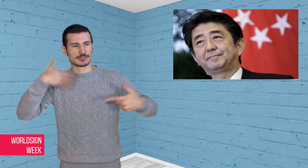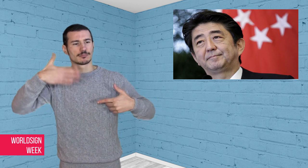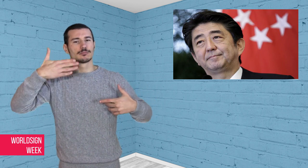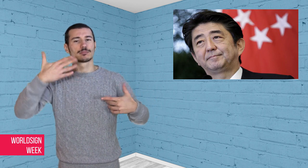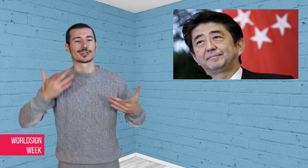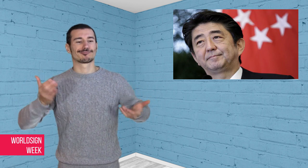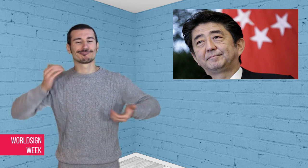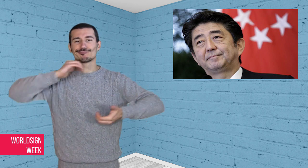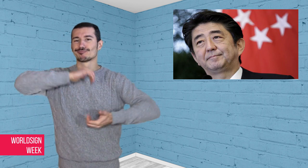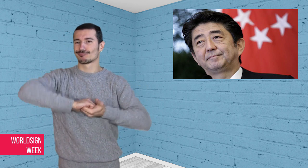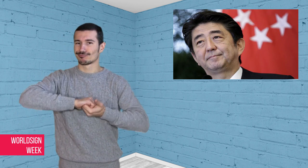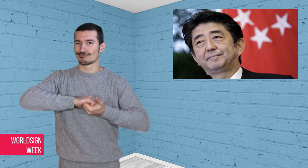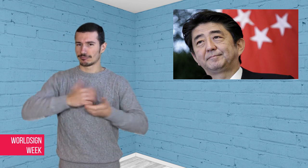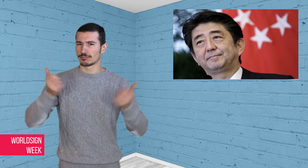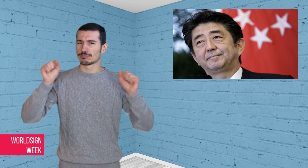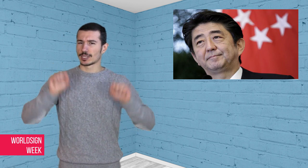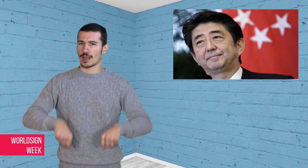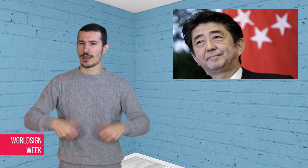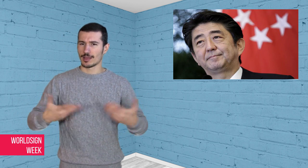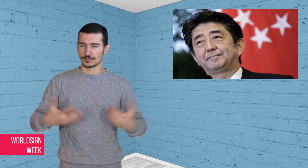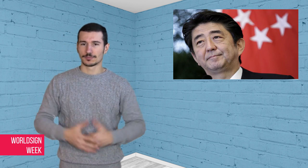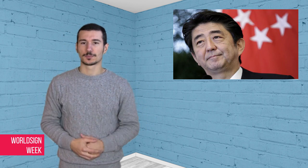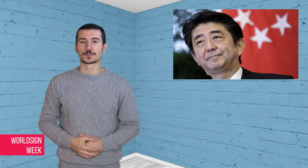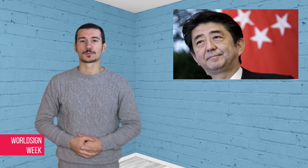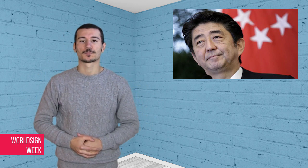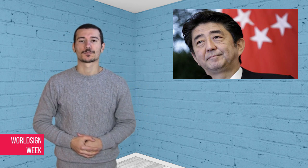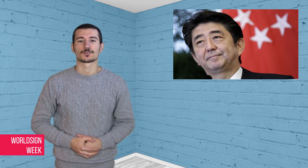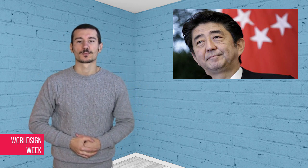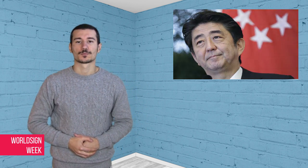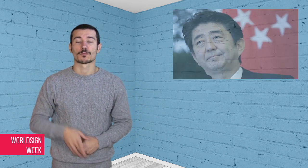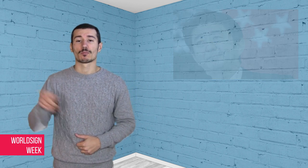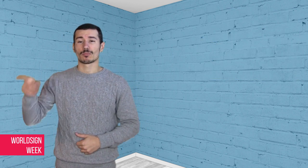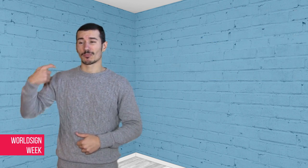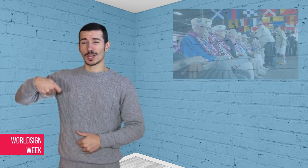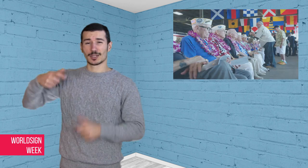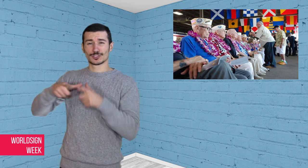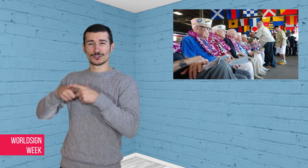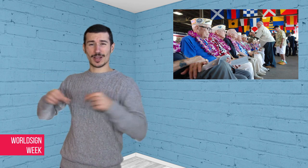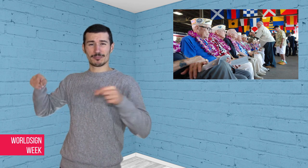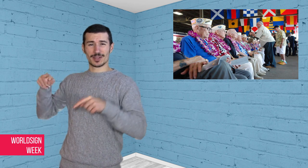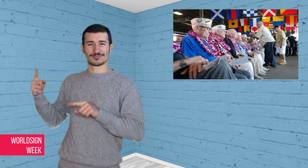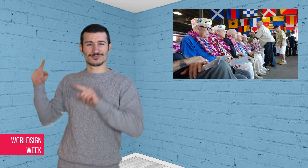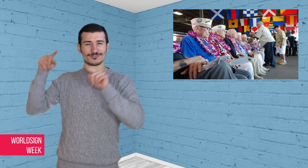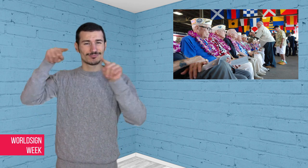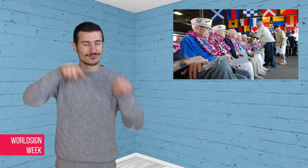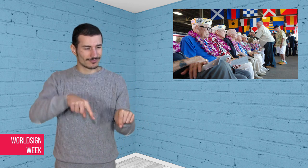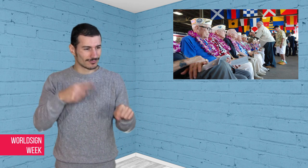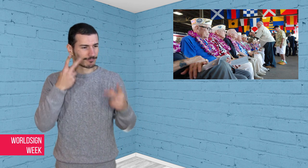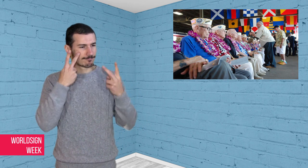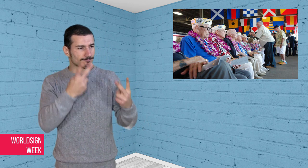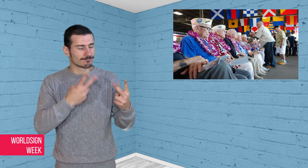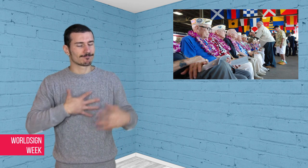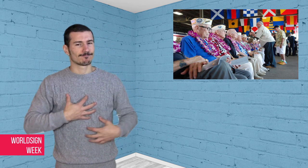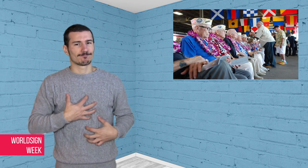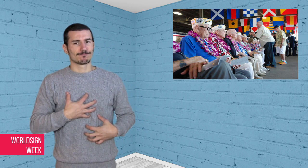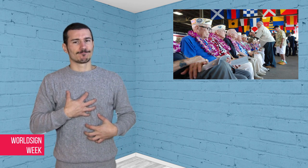Abe emphasized “We must never repeat the tragedy of the war” and his visit was to show U.S.